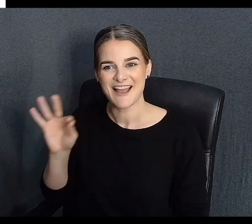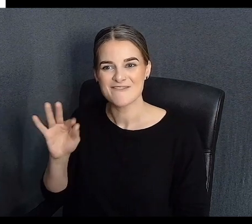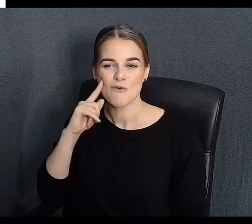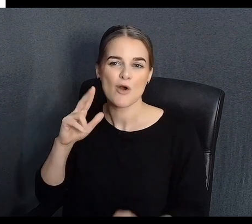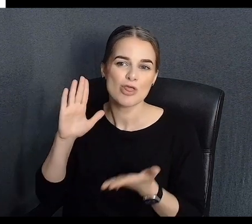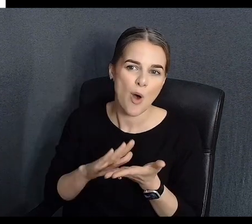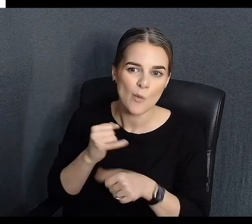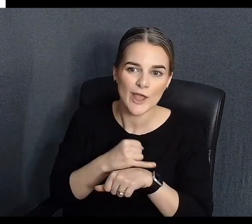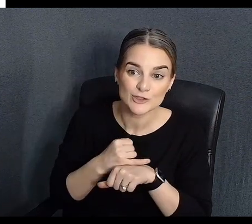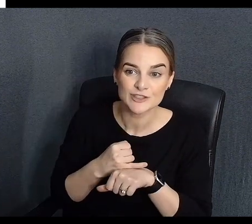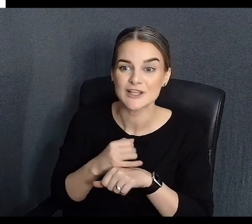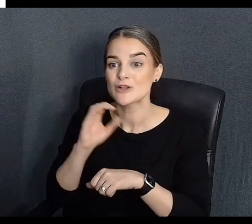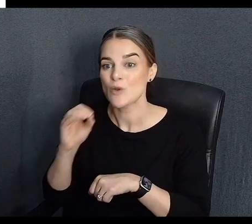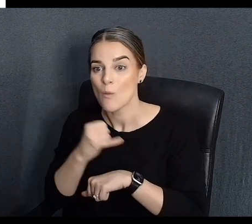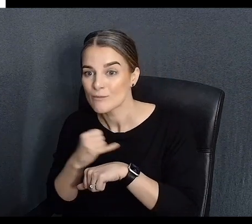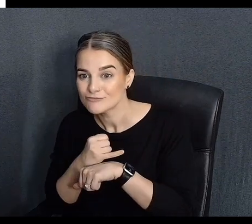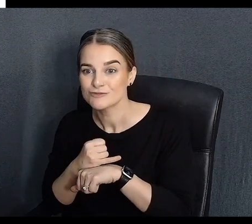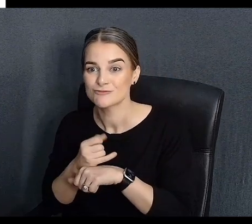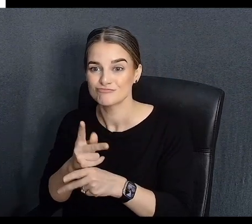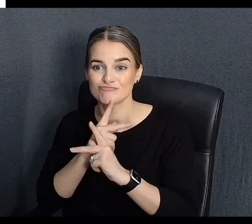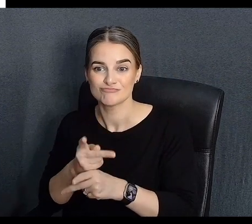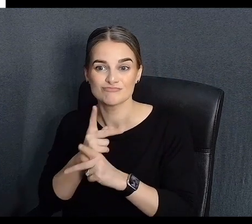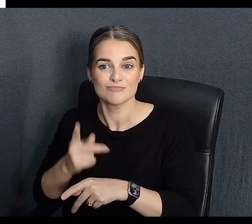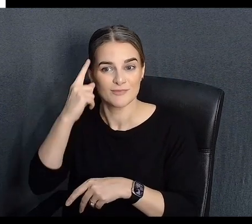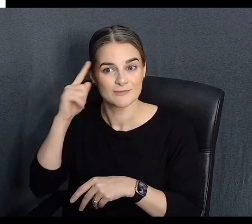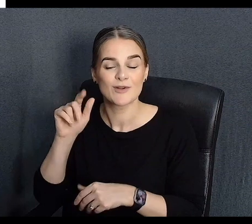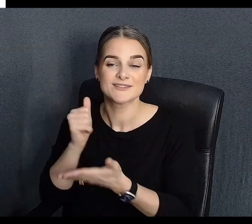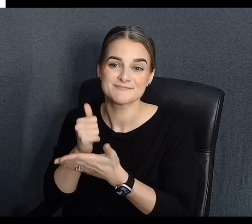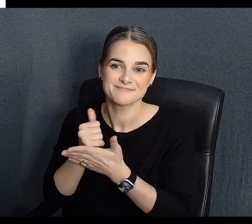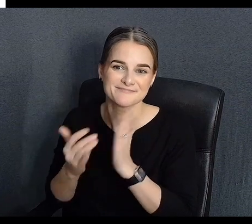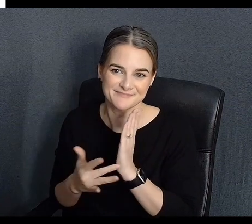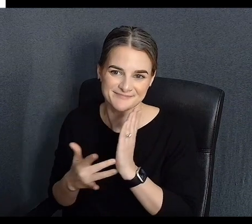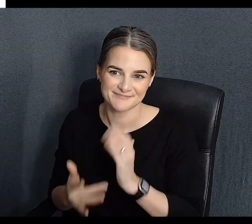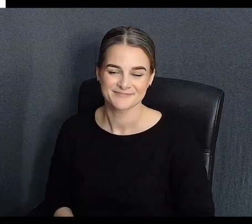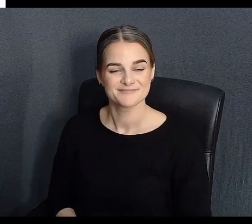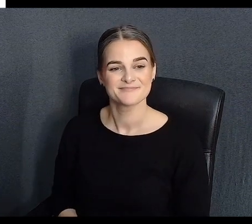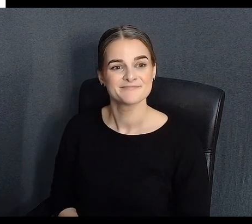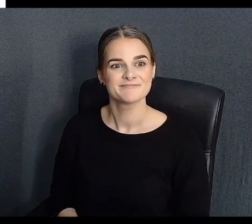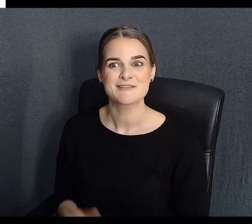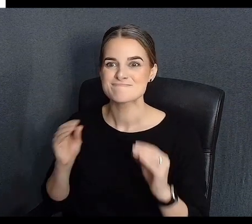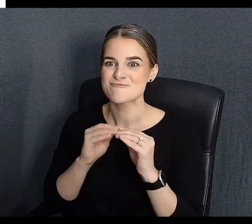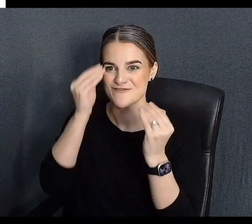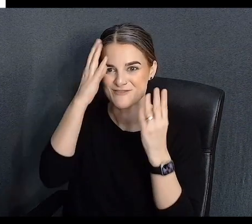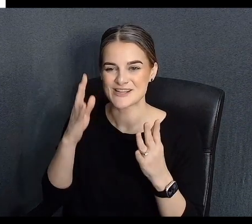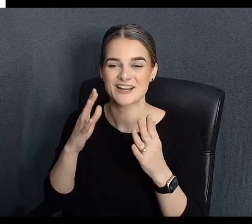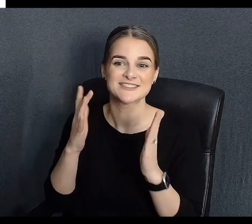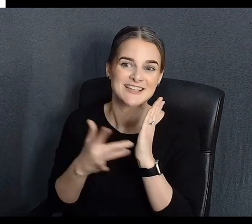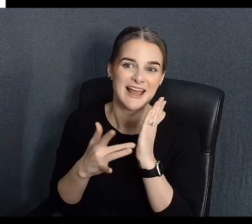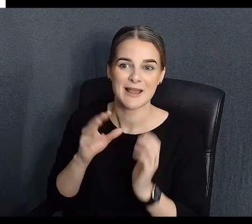loans for assistive technology. Some additional information about TechOWL's AAC services.